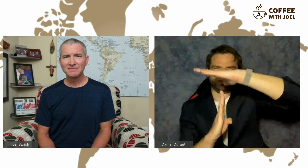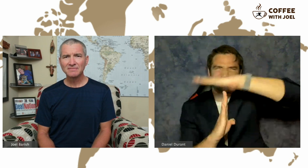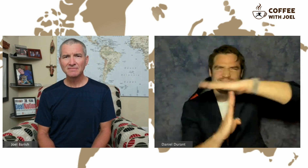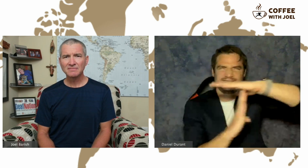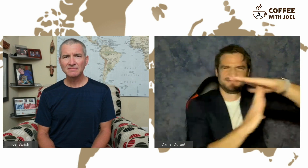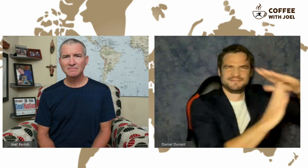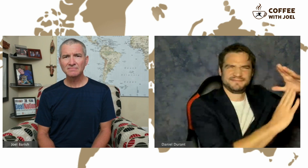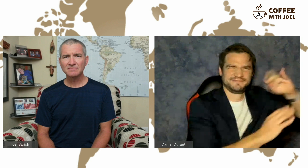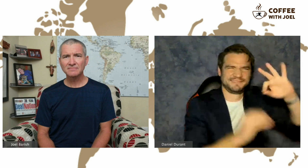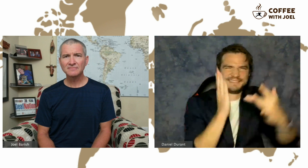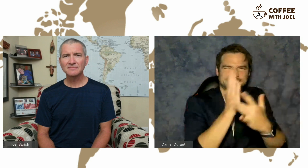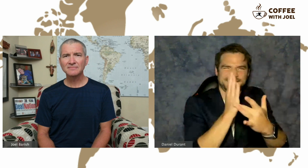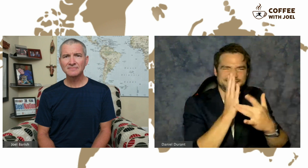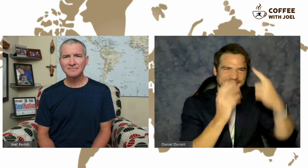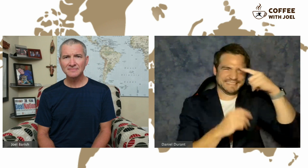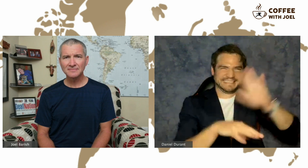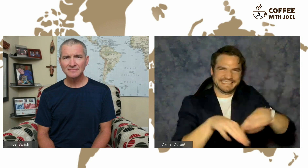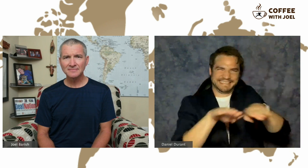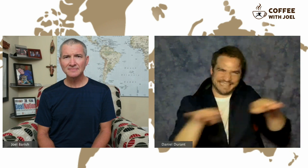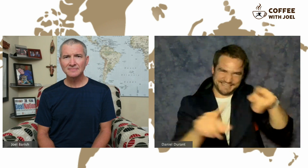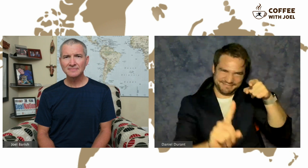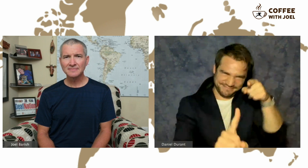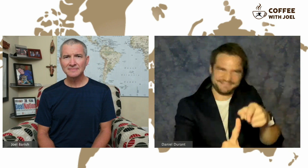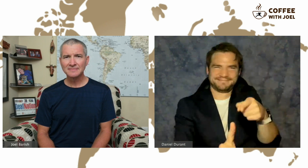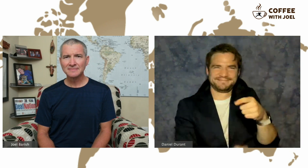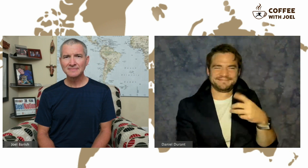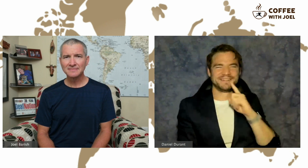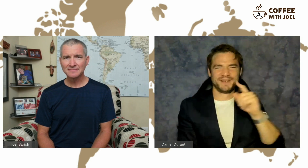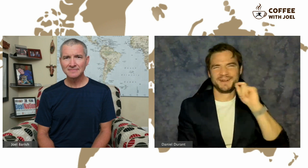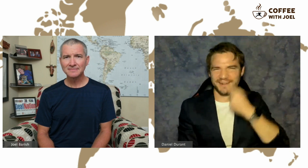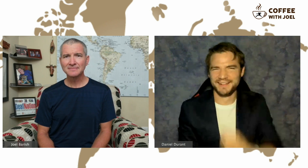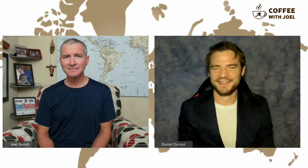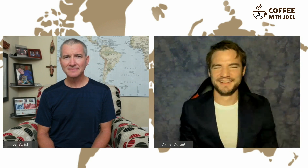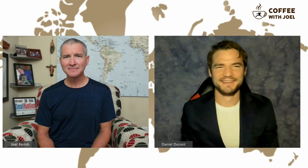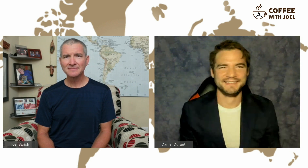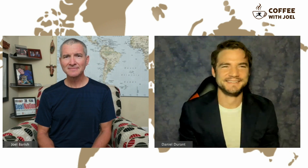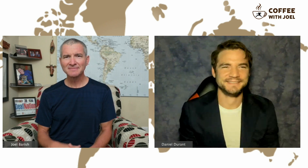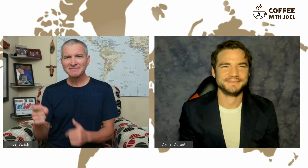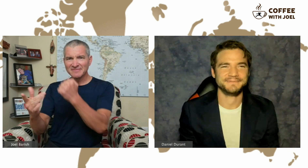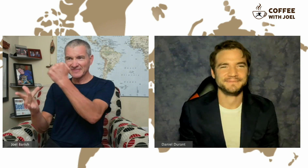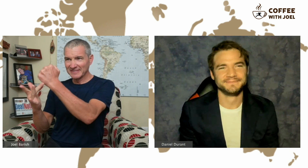like top-notch technology for the stage itself. Very cool.